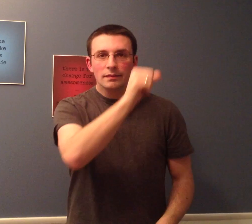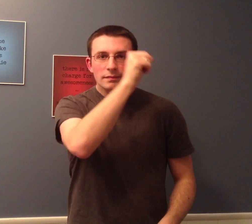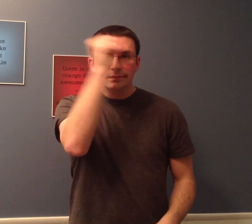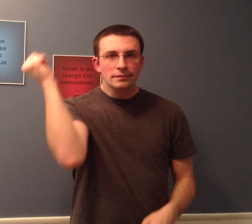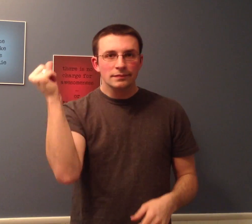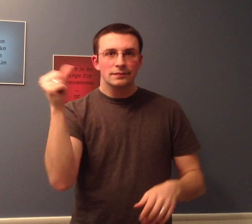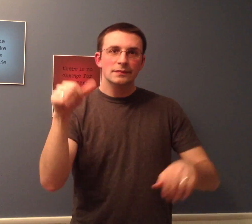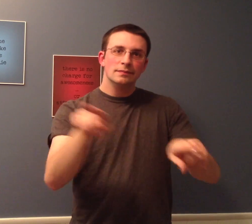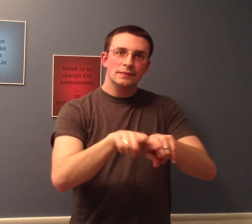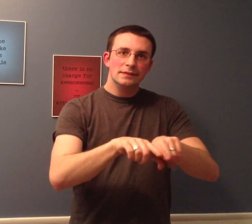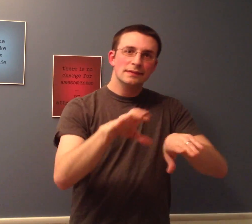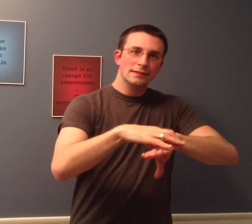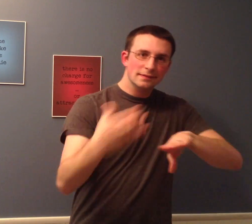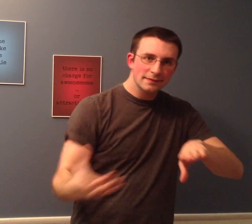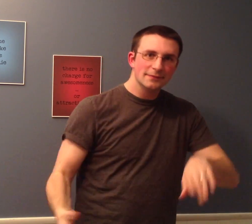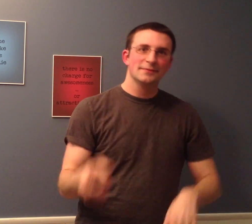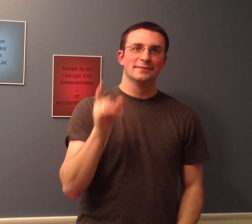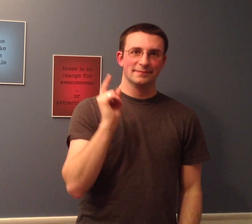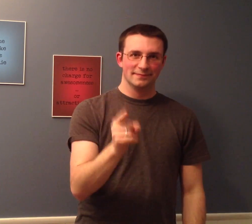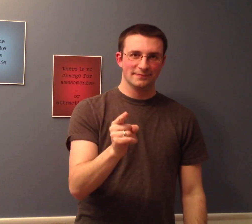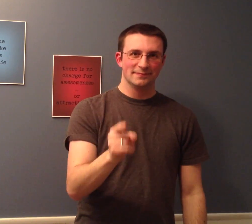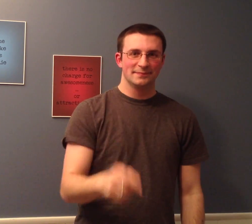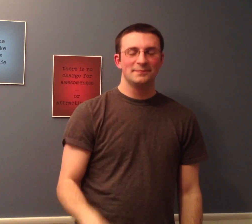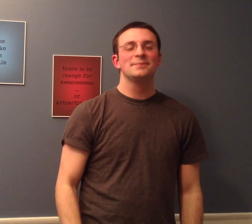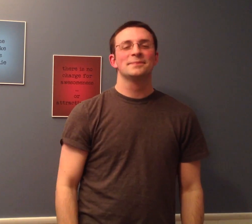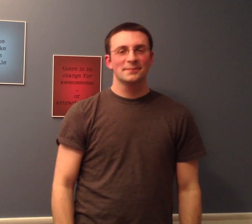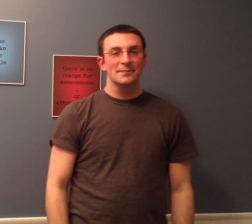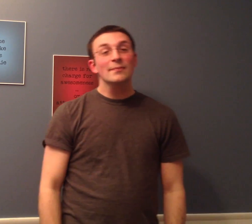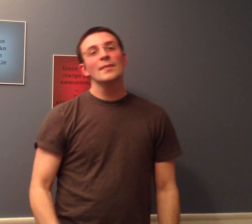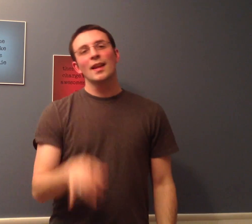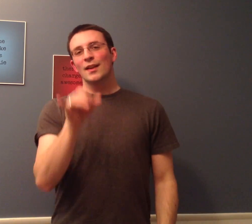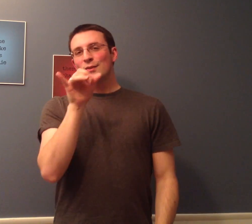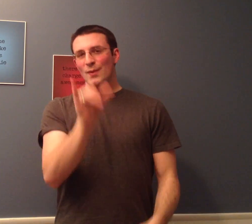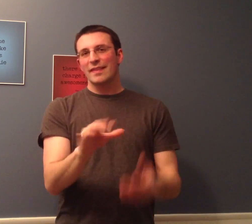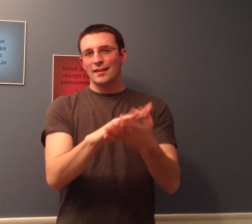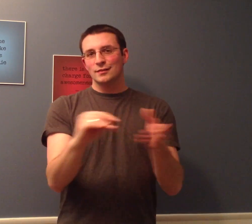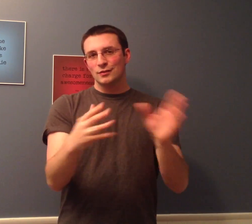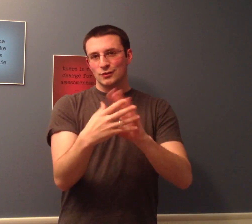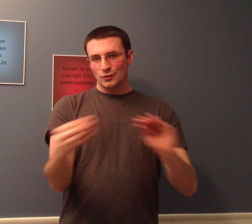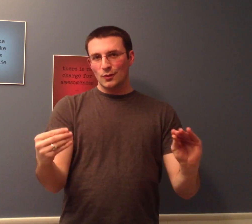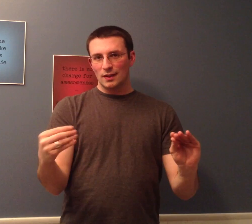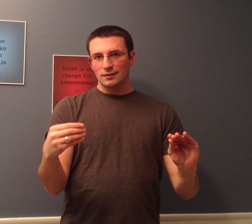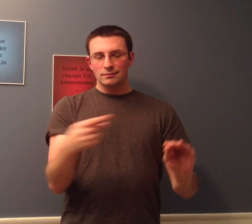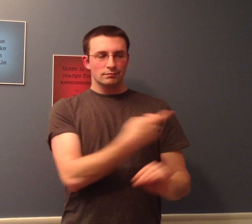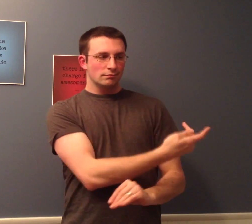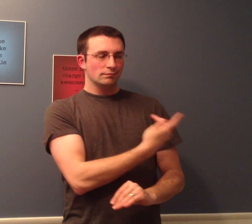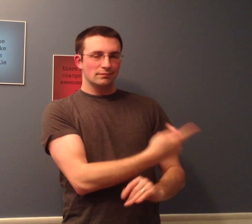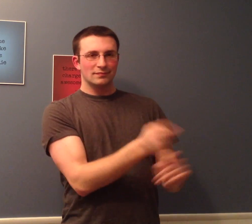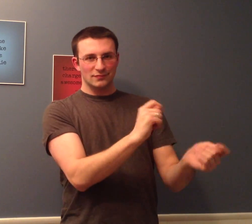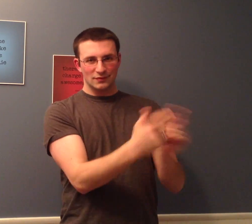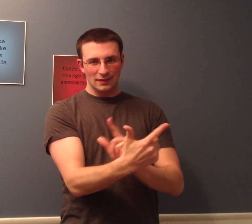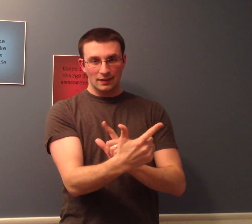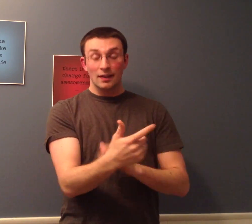don't forget to slop your dripper! That's the story we translated over the